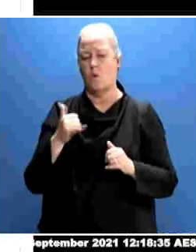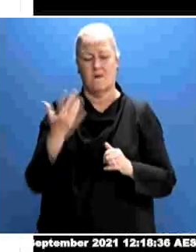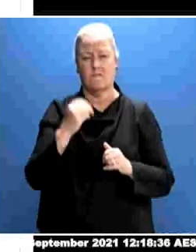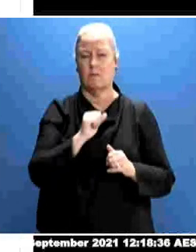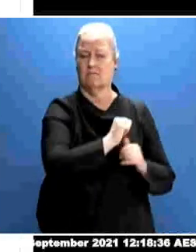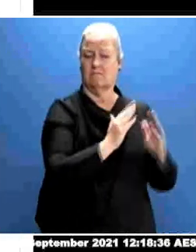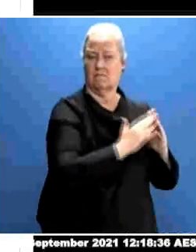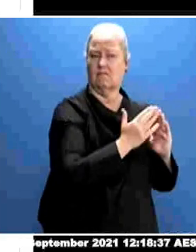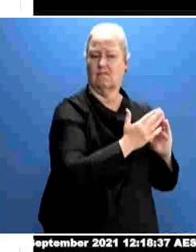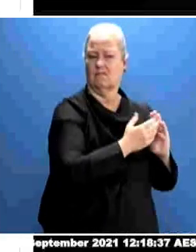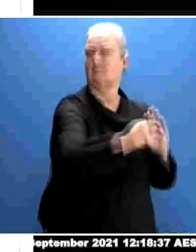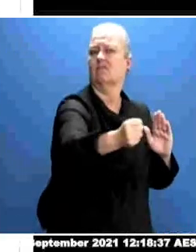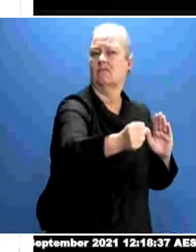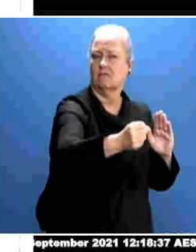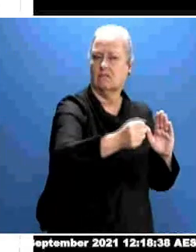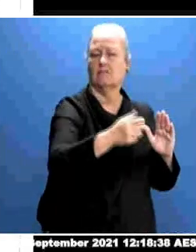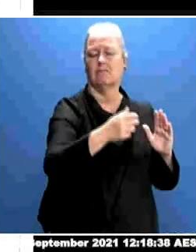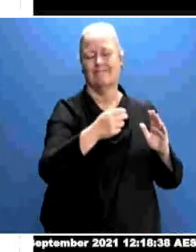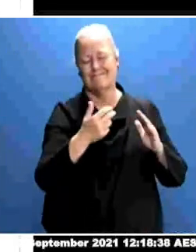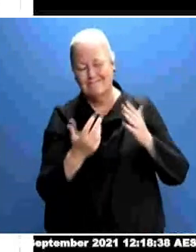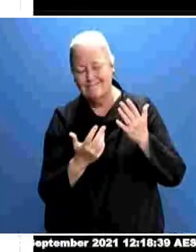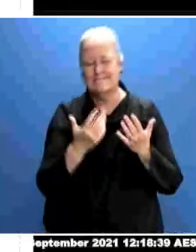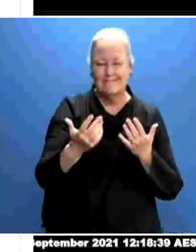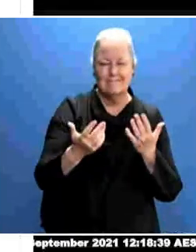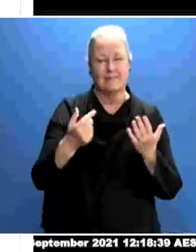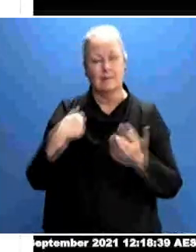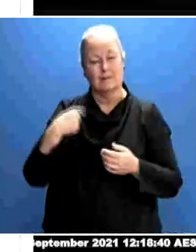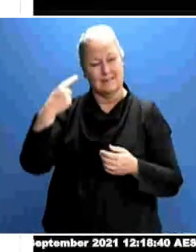and balancing, are we going to commit another act